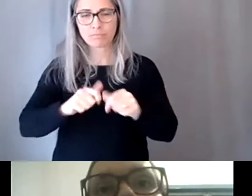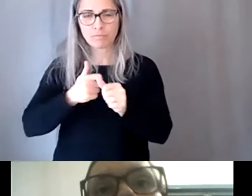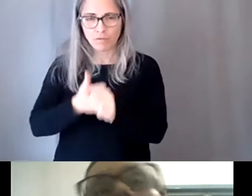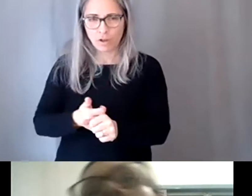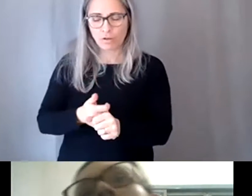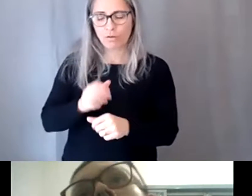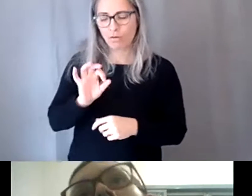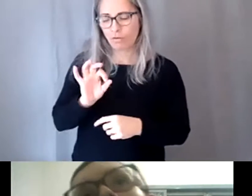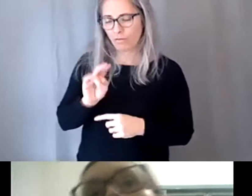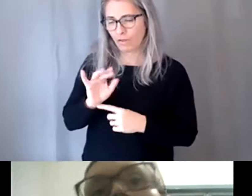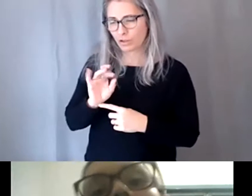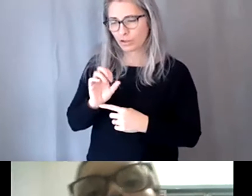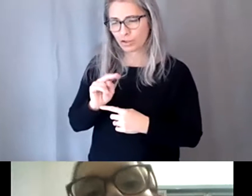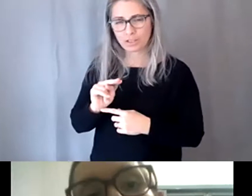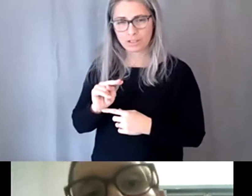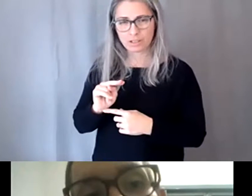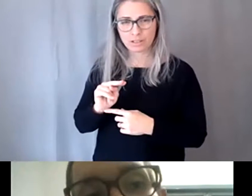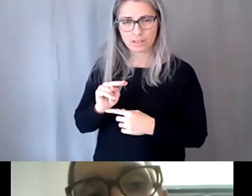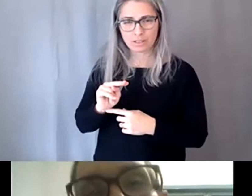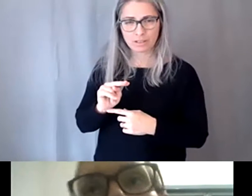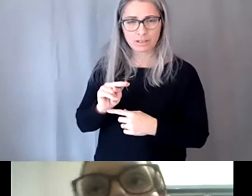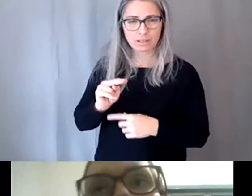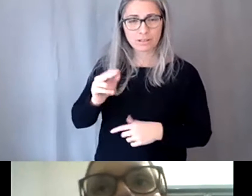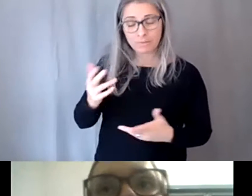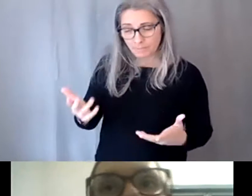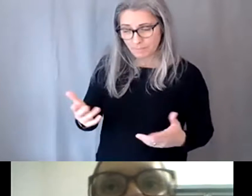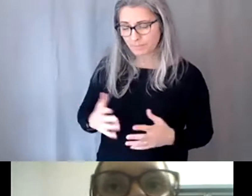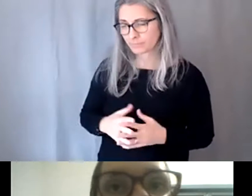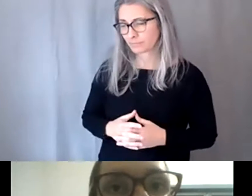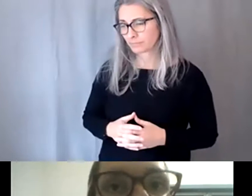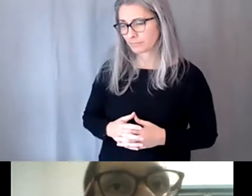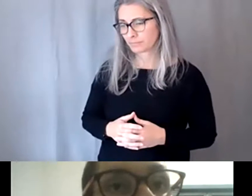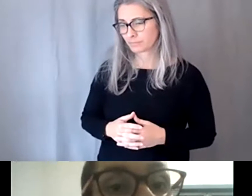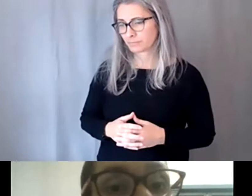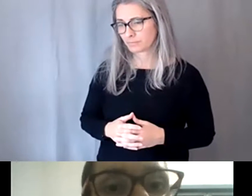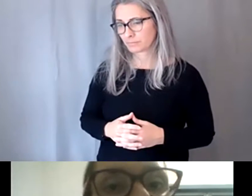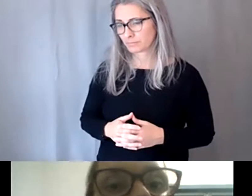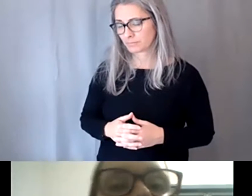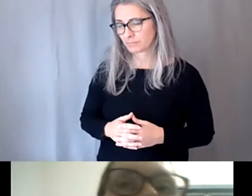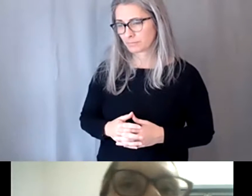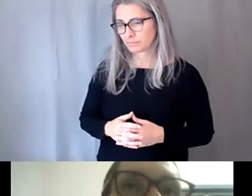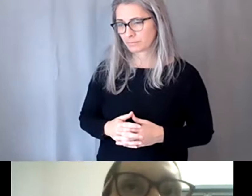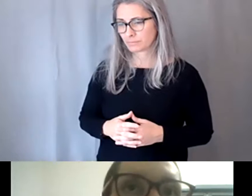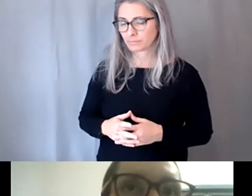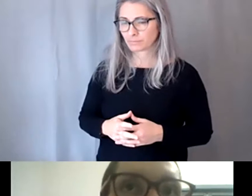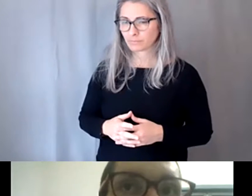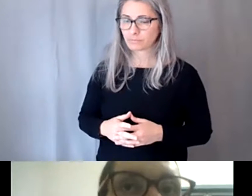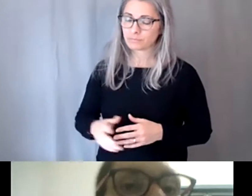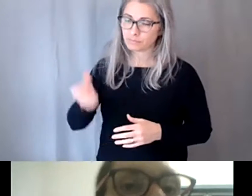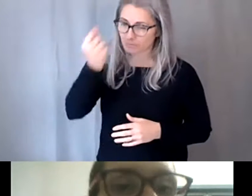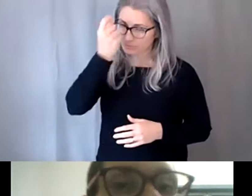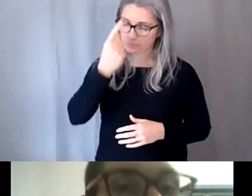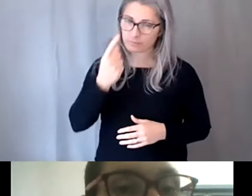the functioning the functioning debate